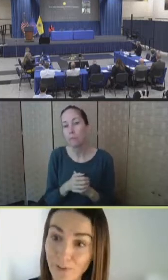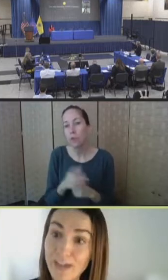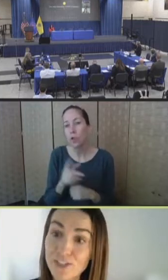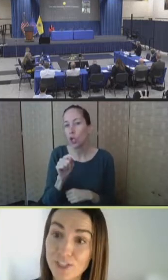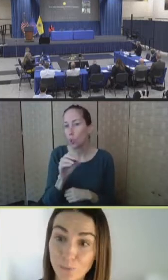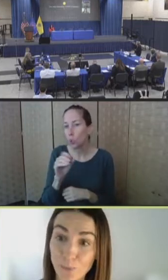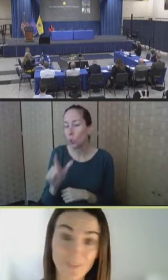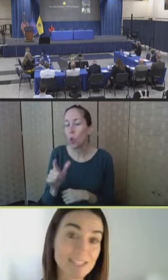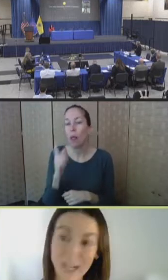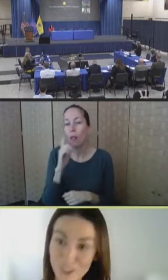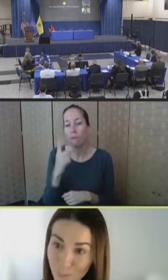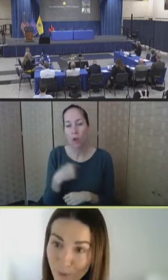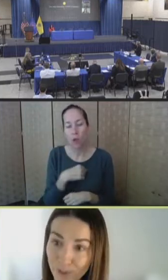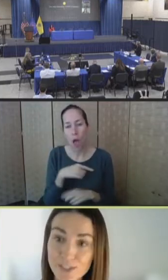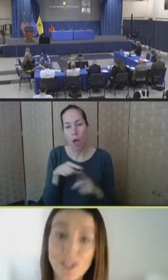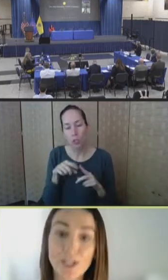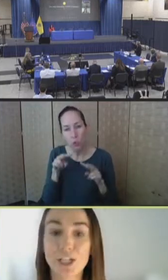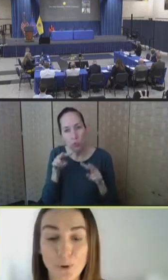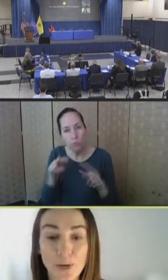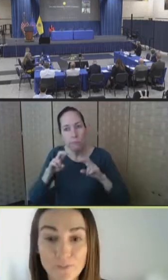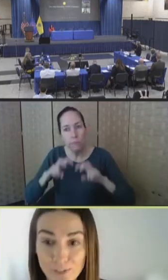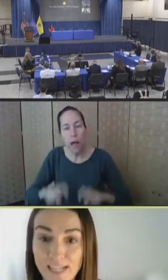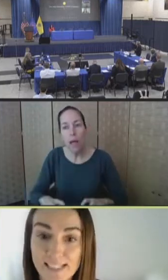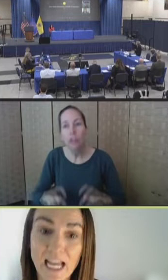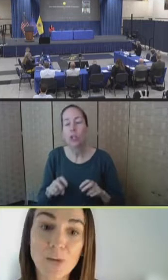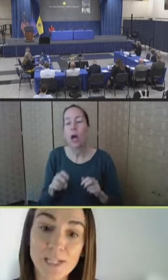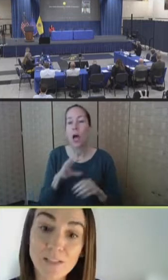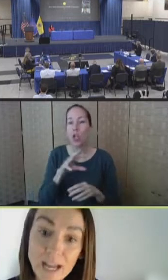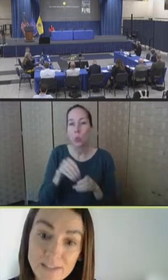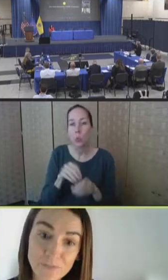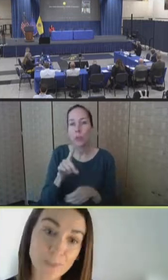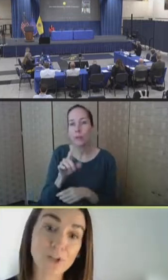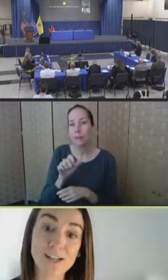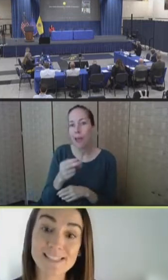fashion with the dashboards, you know, emphasizing how many lives have been lost,